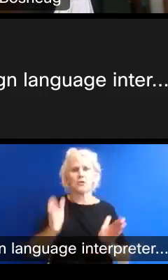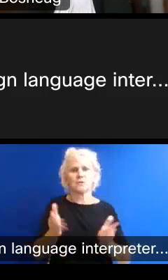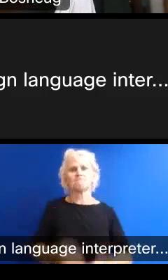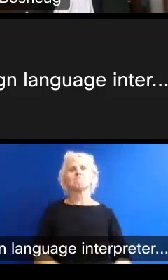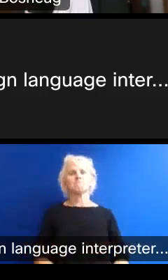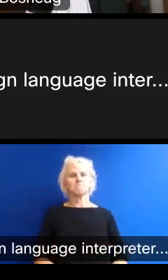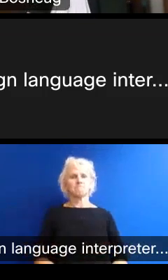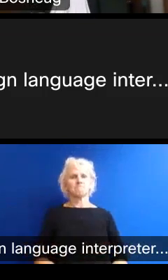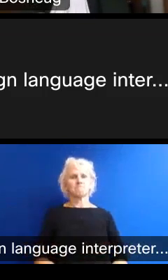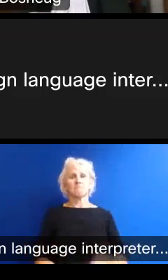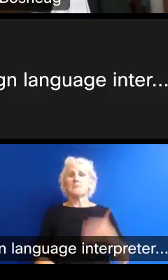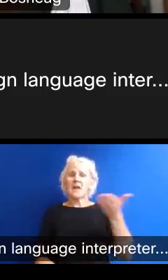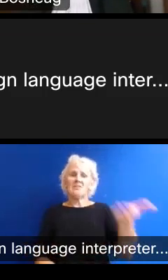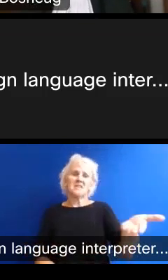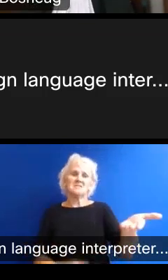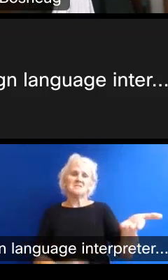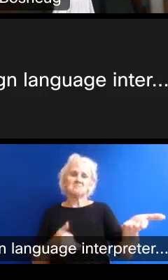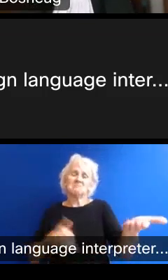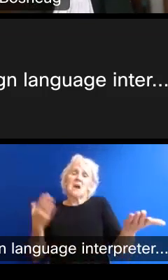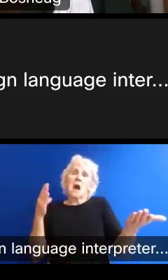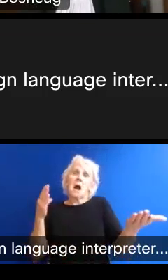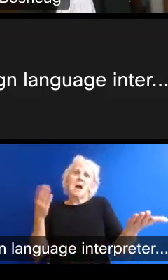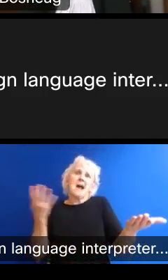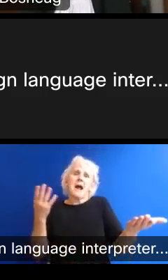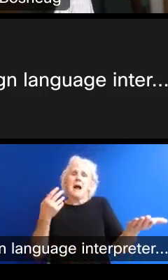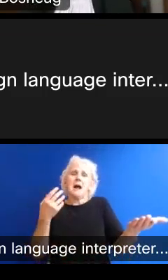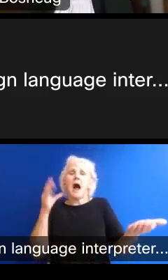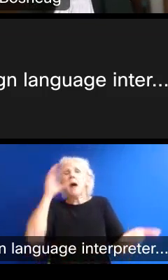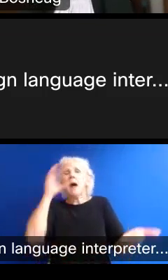And then this is our hypothesis, this is sort of what drives the work that we're